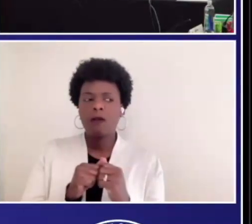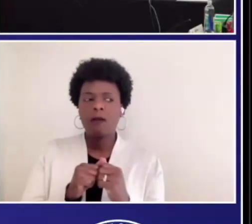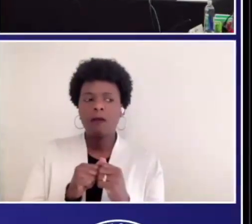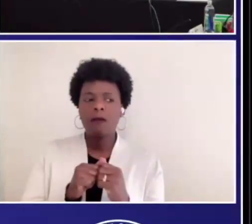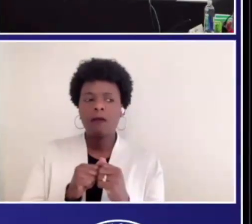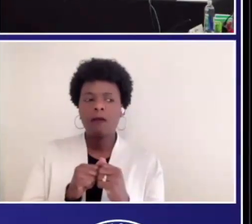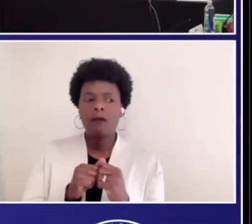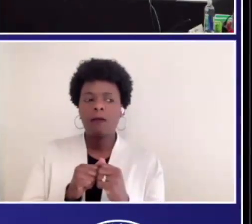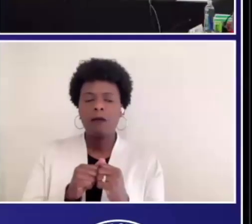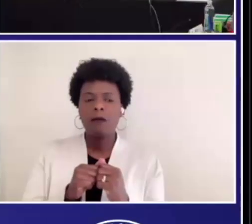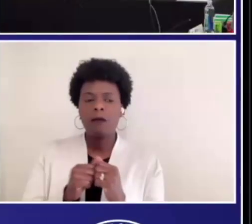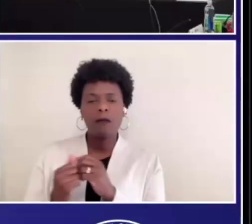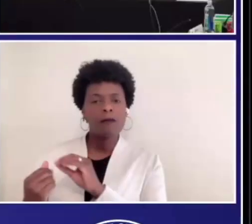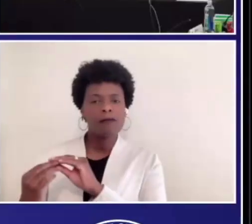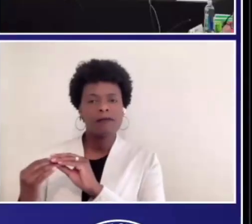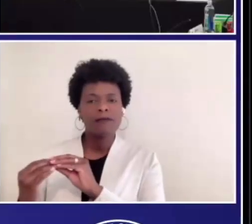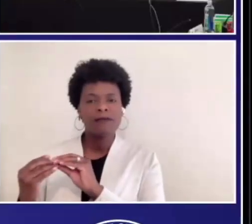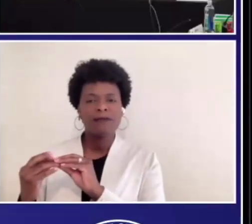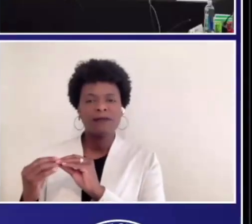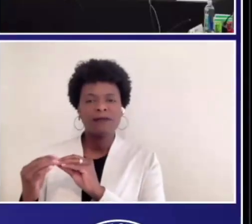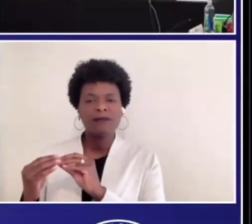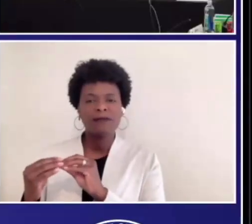Yeah. So we're also just --